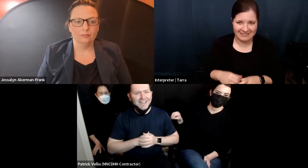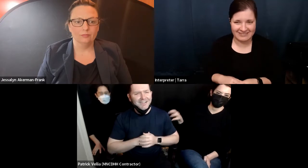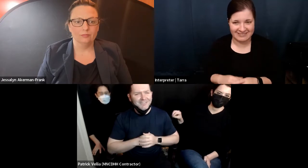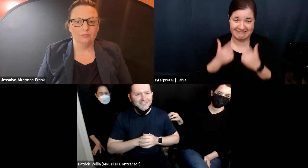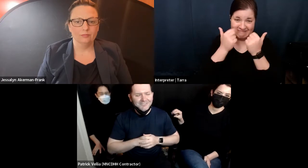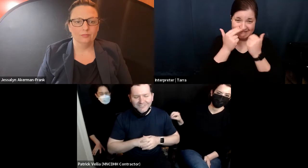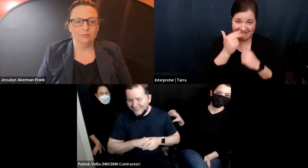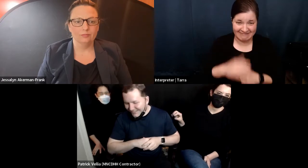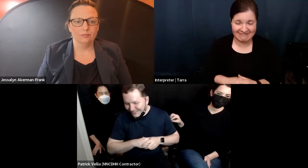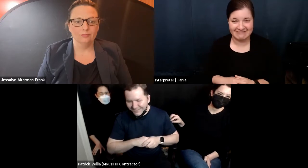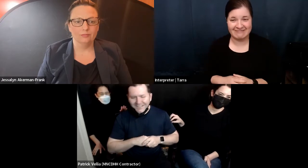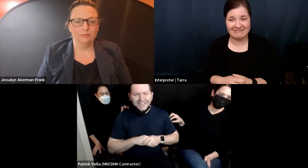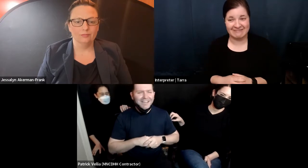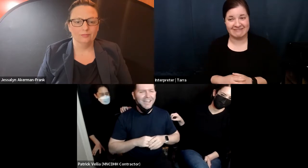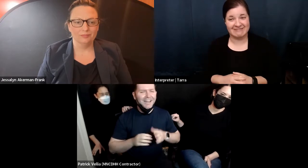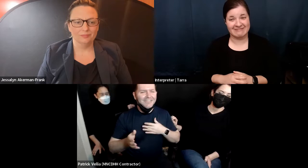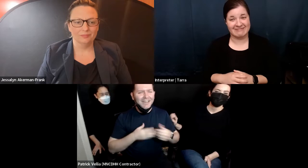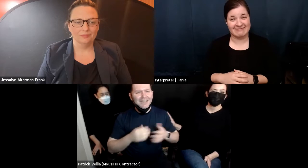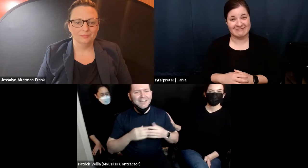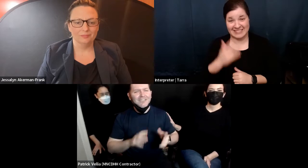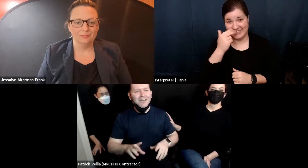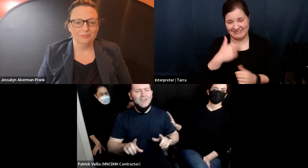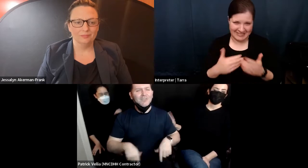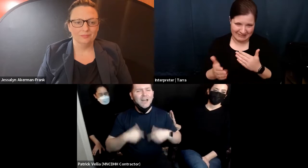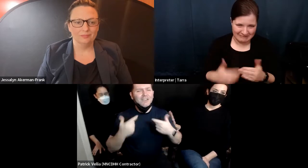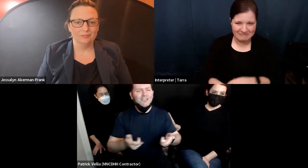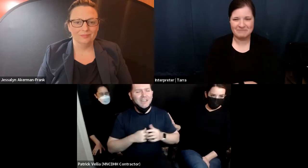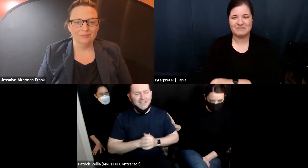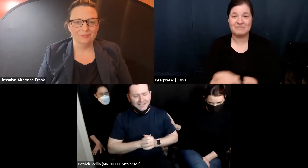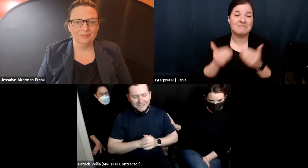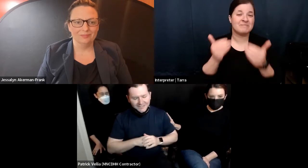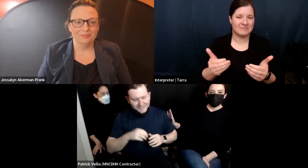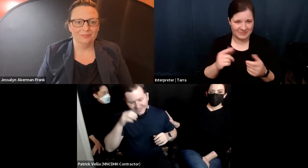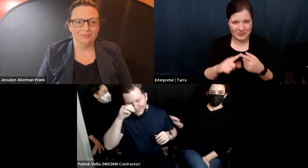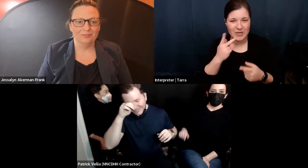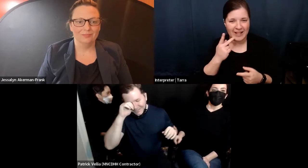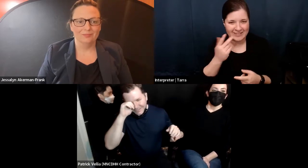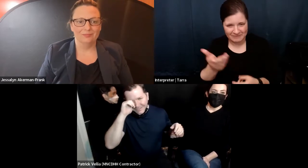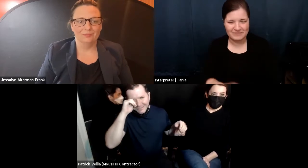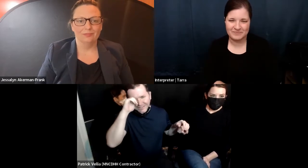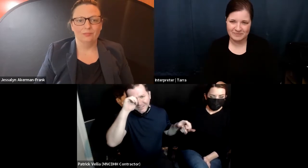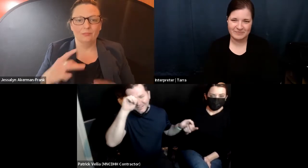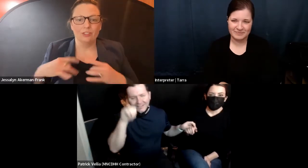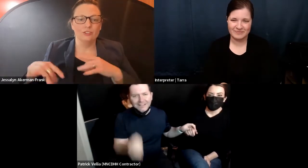Oh, boy.